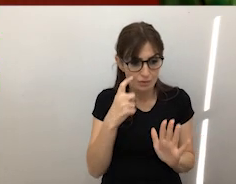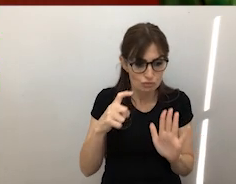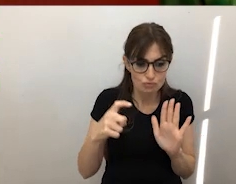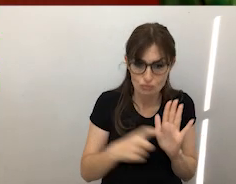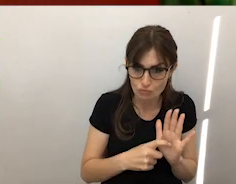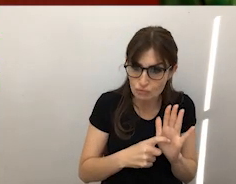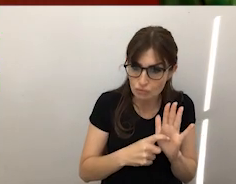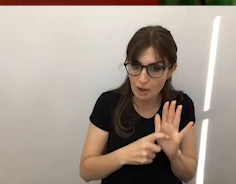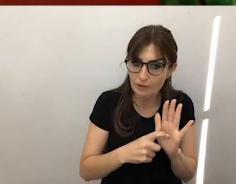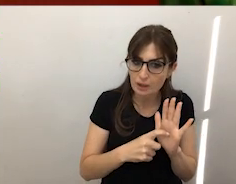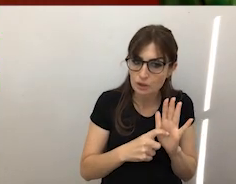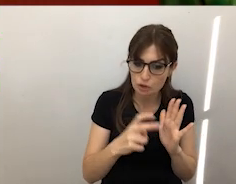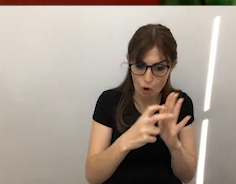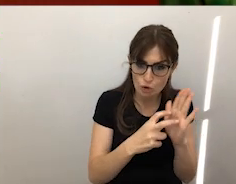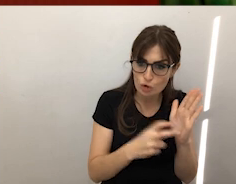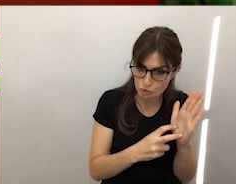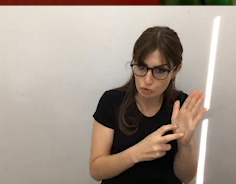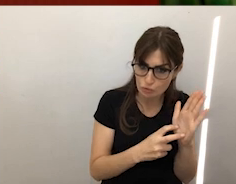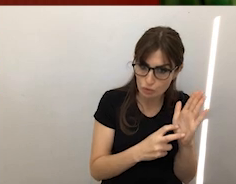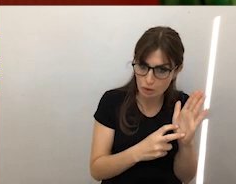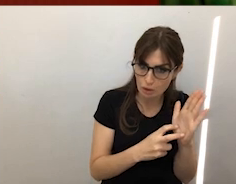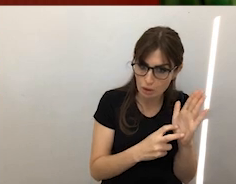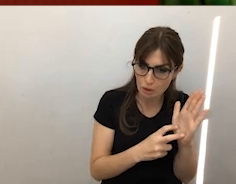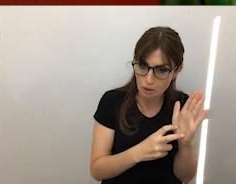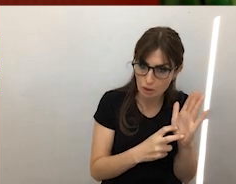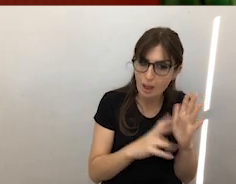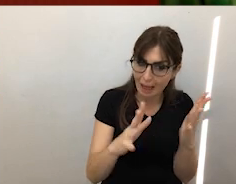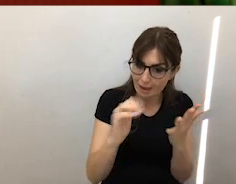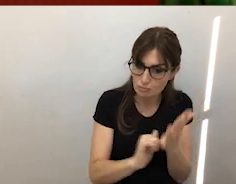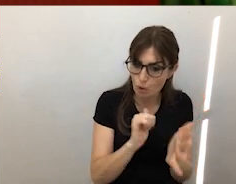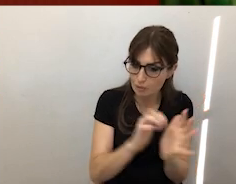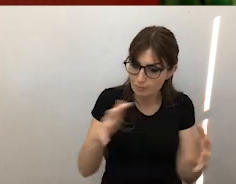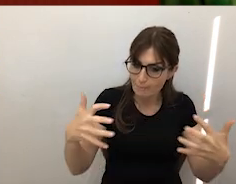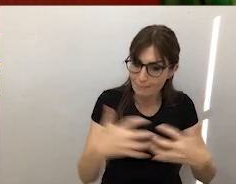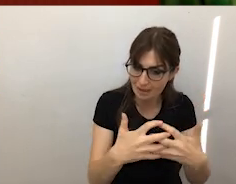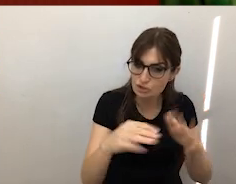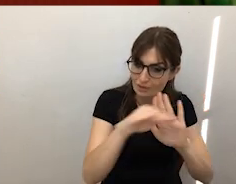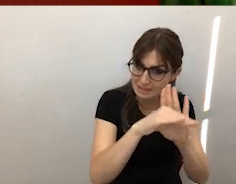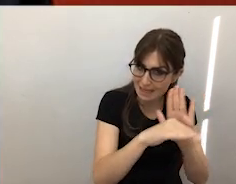and expenses have been recognised on an accrual basis and in accordance with Australian accounting standards.